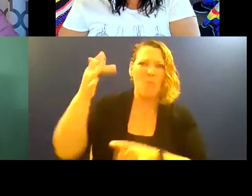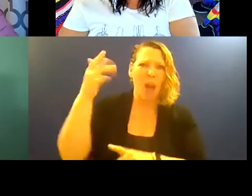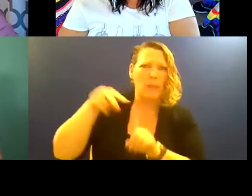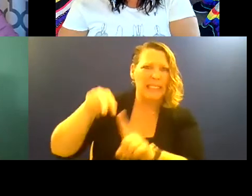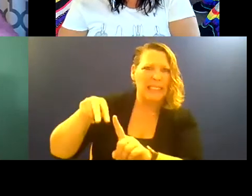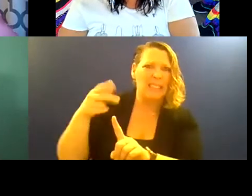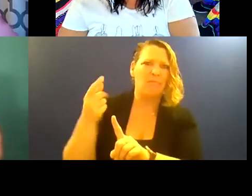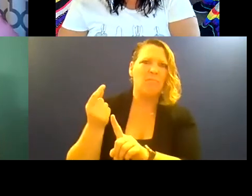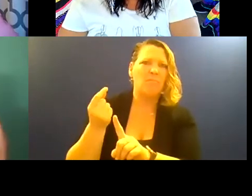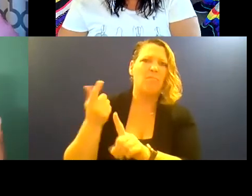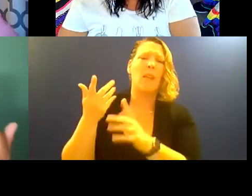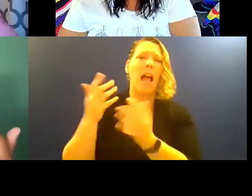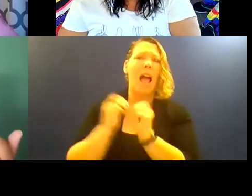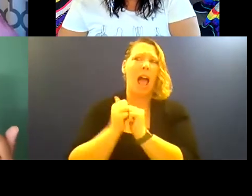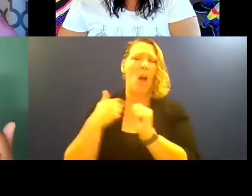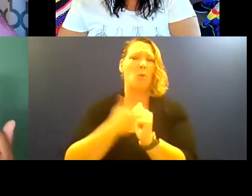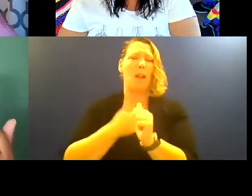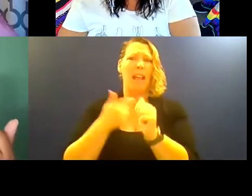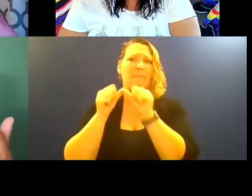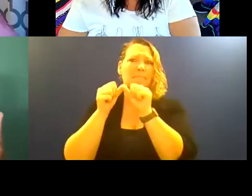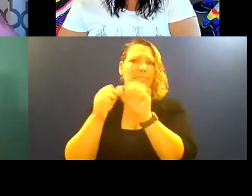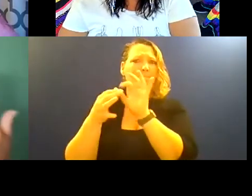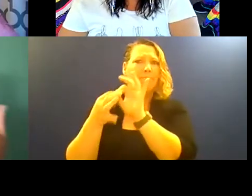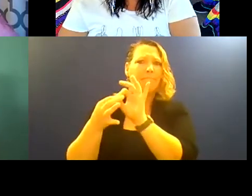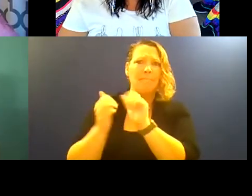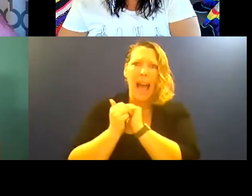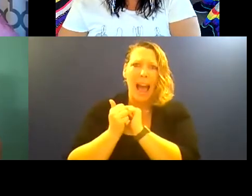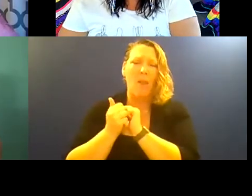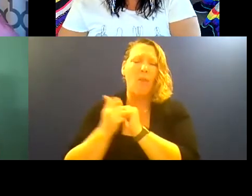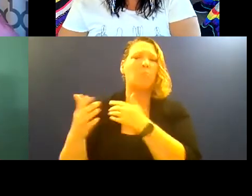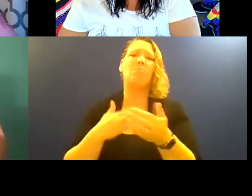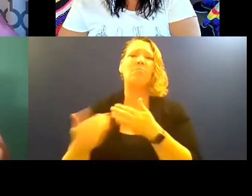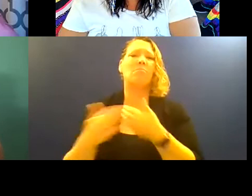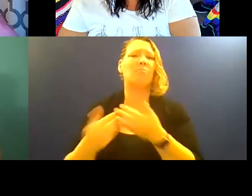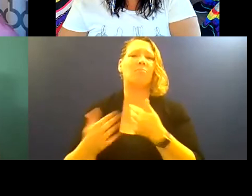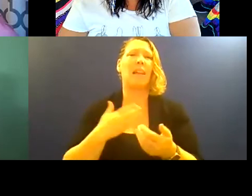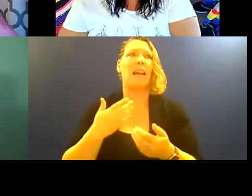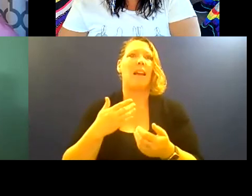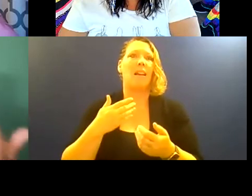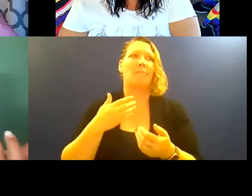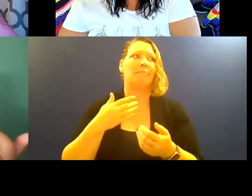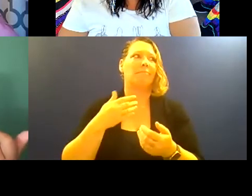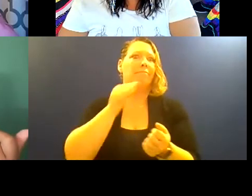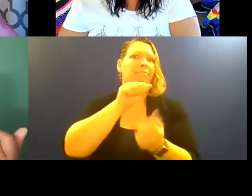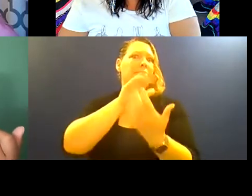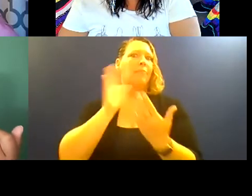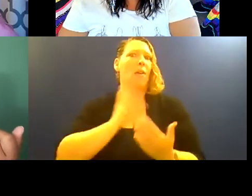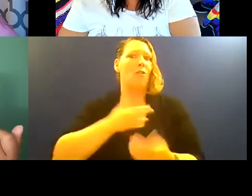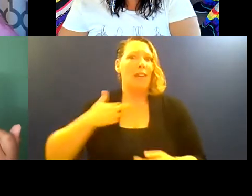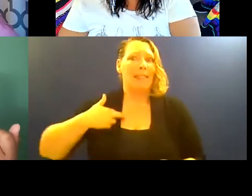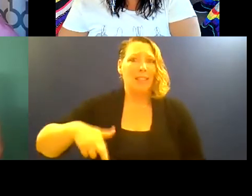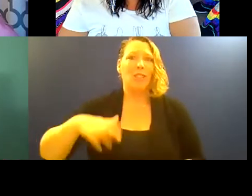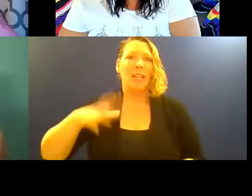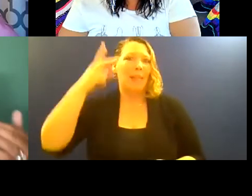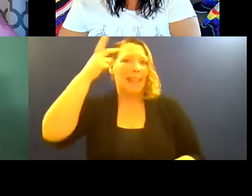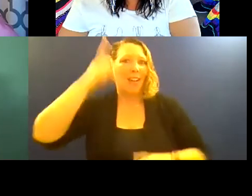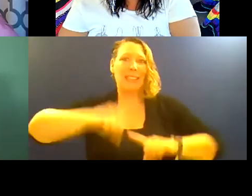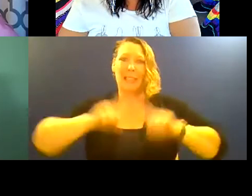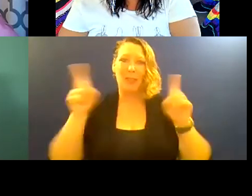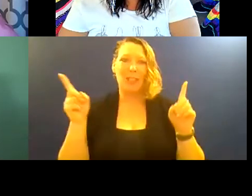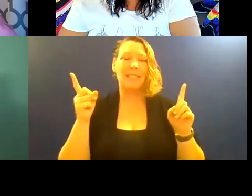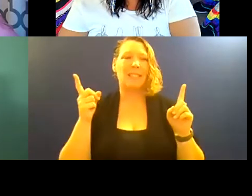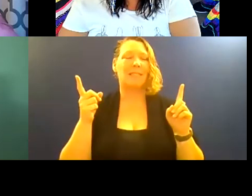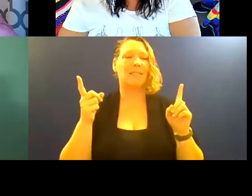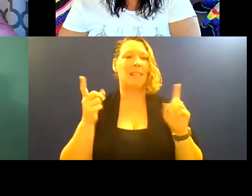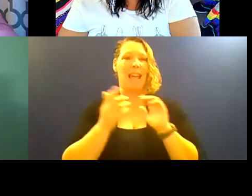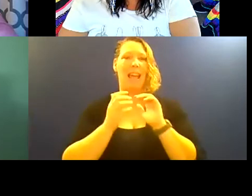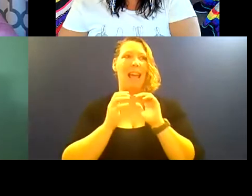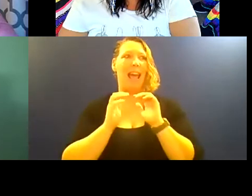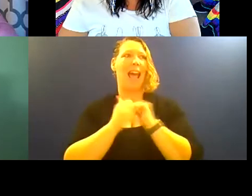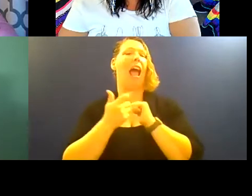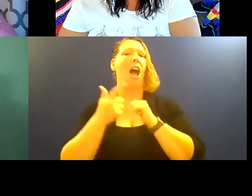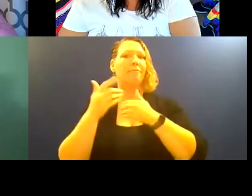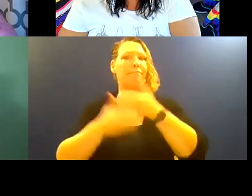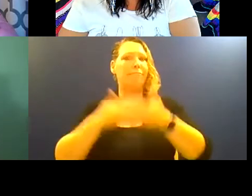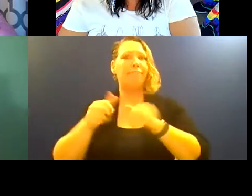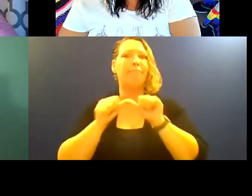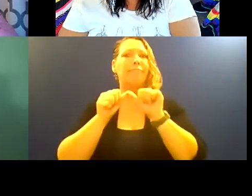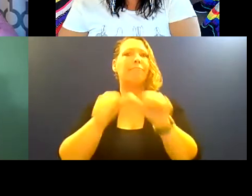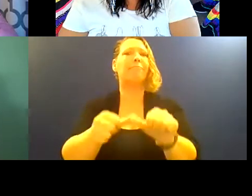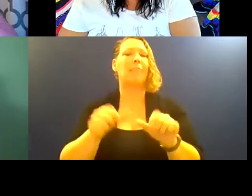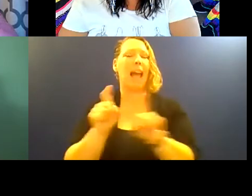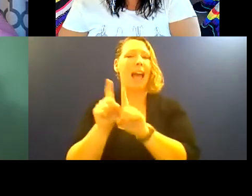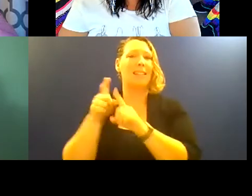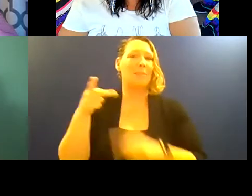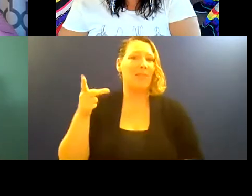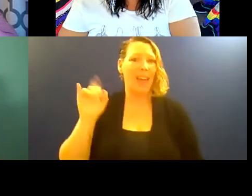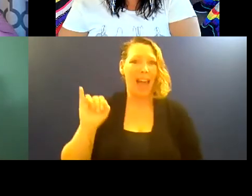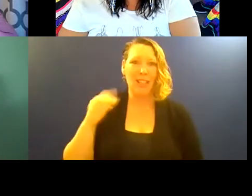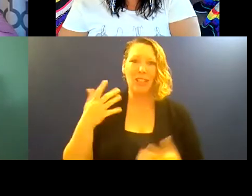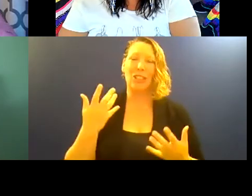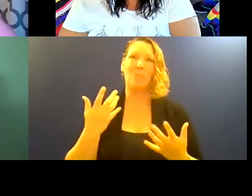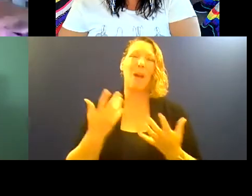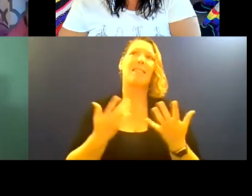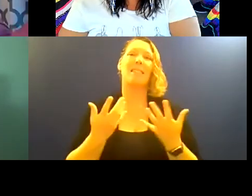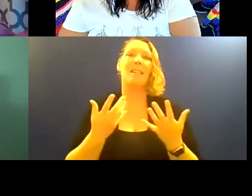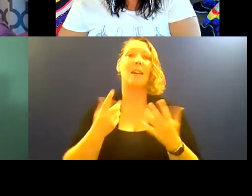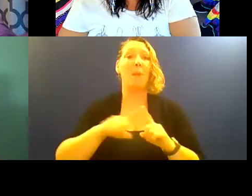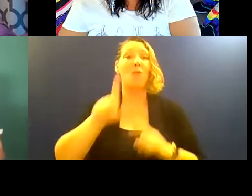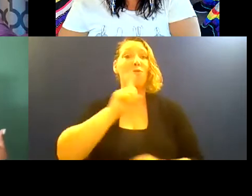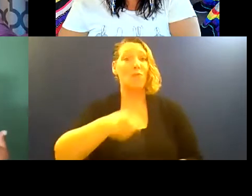And what is like how can we maintain our relationships with each other, despite our, in the face of our religious and political differences? And like, what's a meaningful path forward for our community as Pacific Islanders, you know? But, but really, you